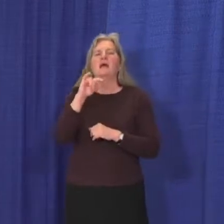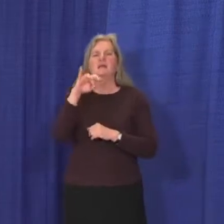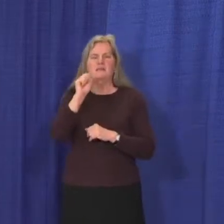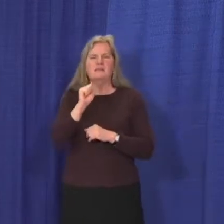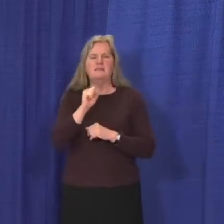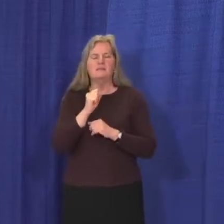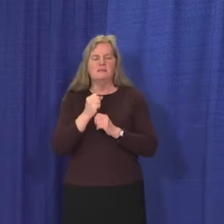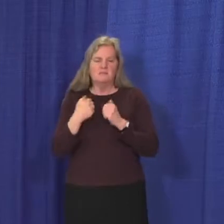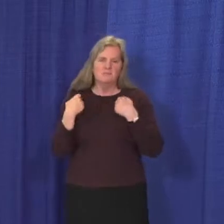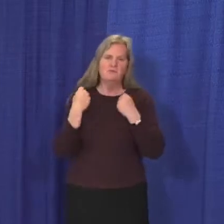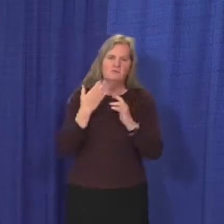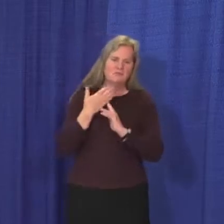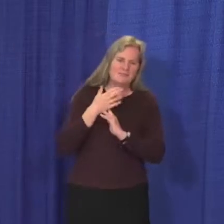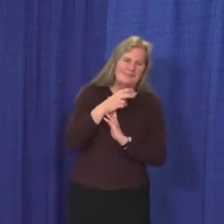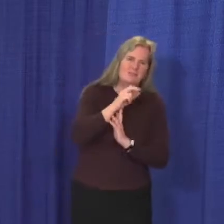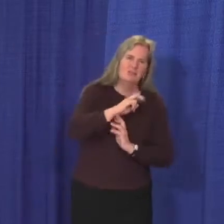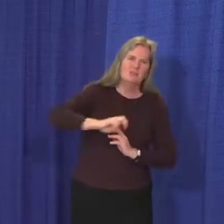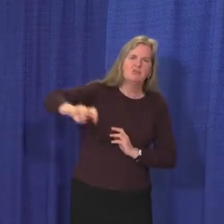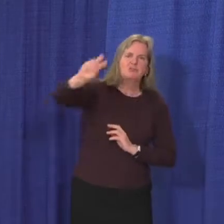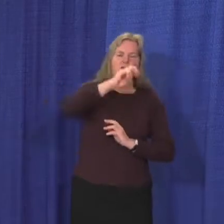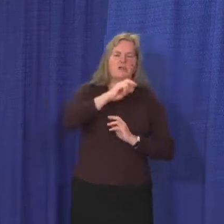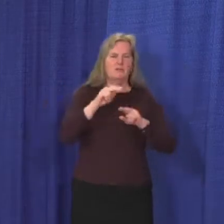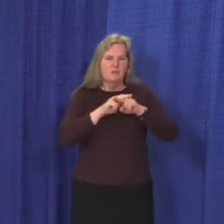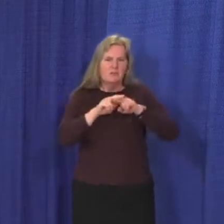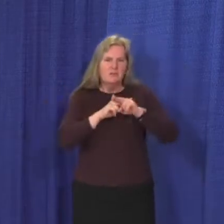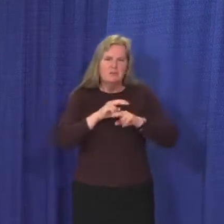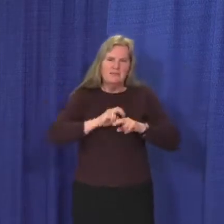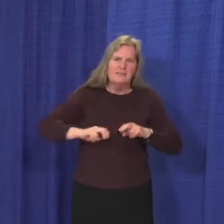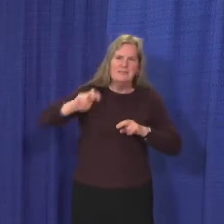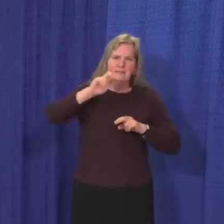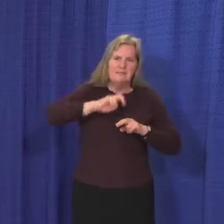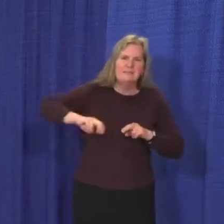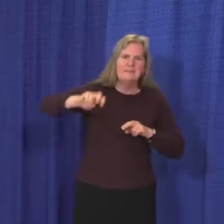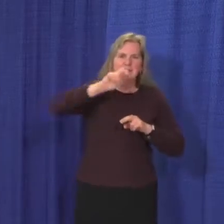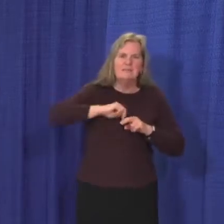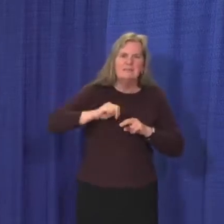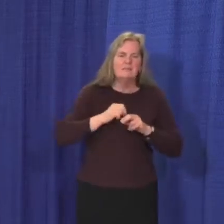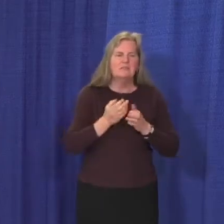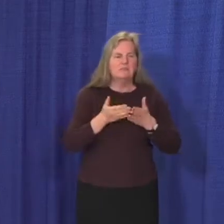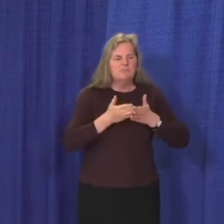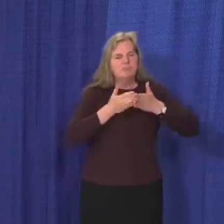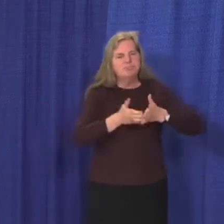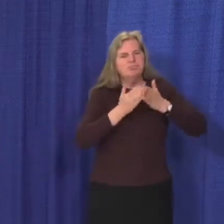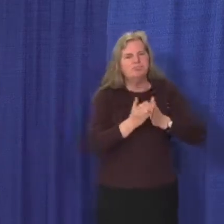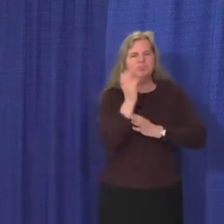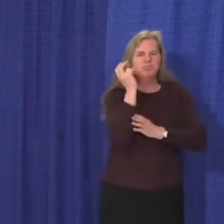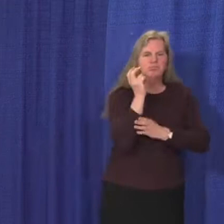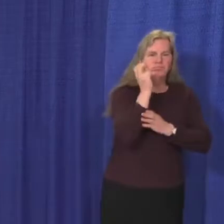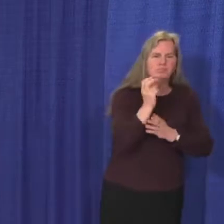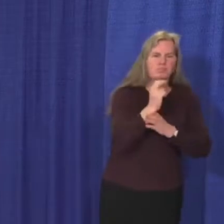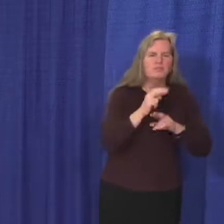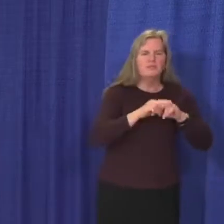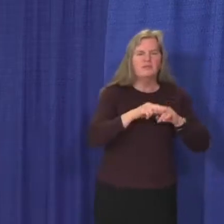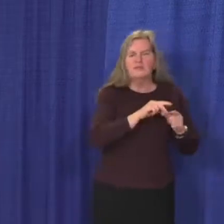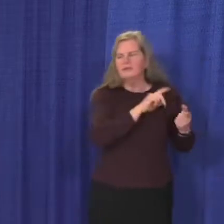the Dawson city Nuggets travelling overland by a sled and strain, coastal steamer and